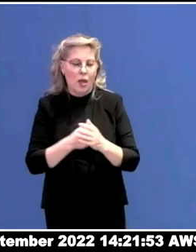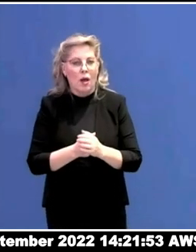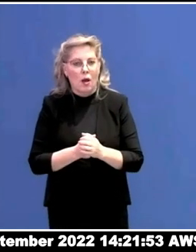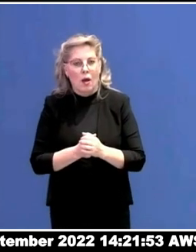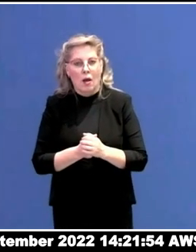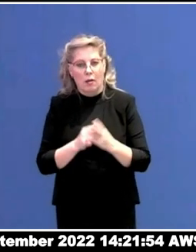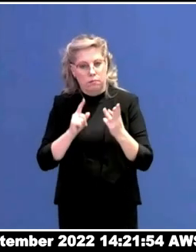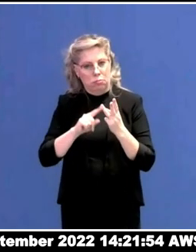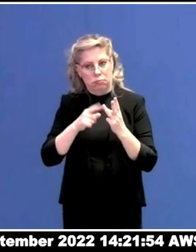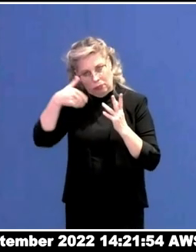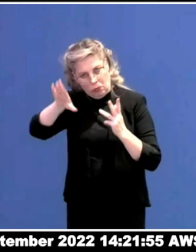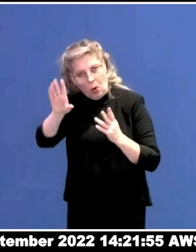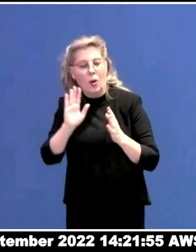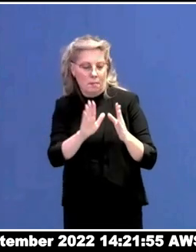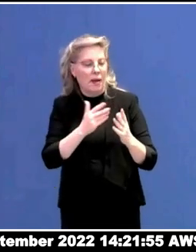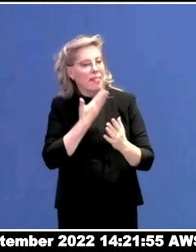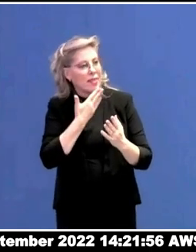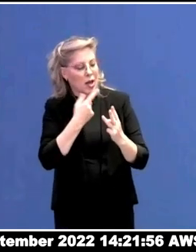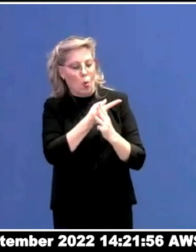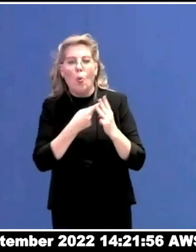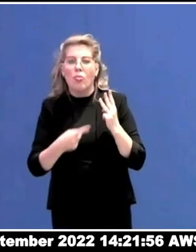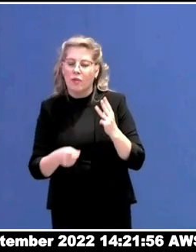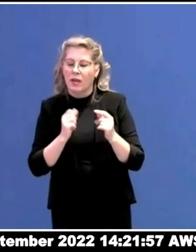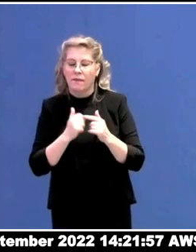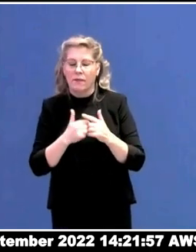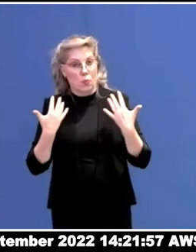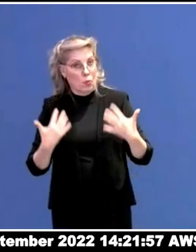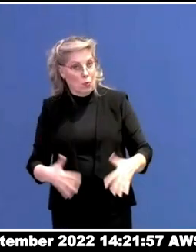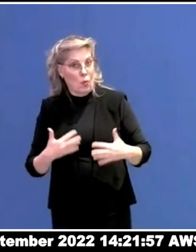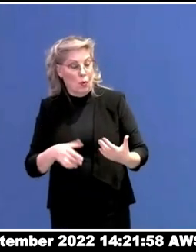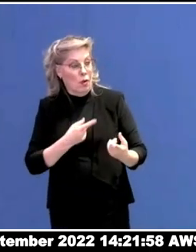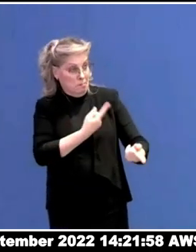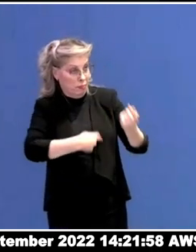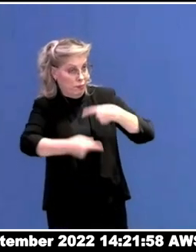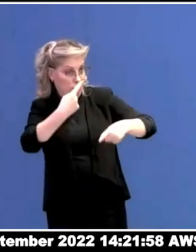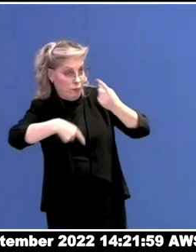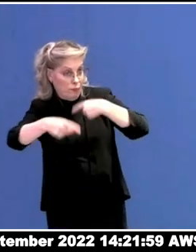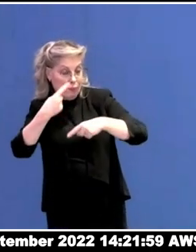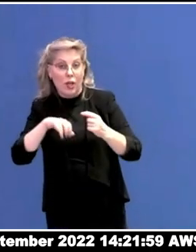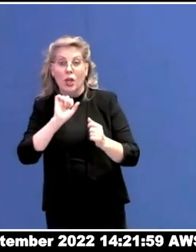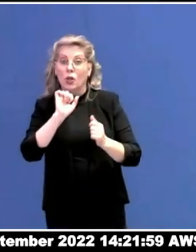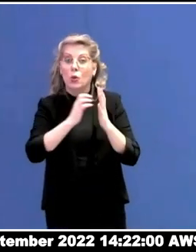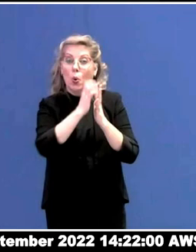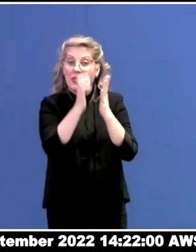absentia, for the very detailed written statement you have provided and the very